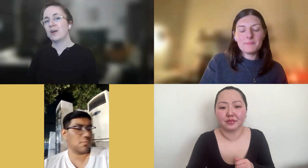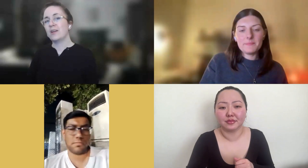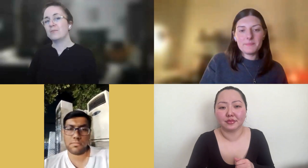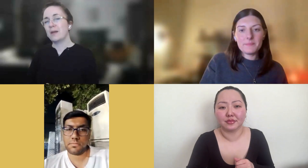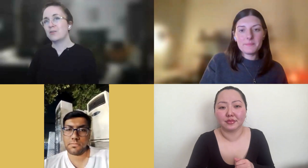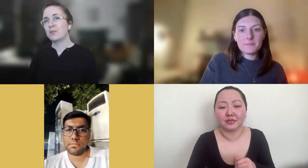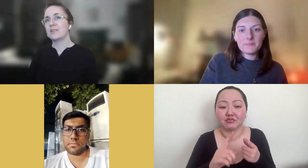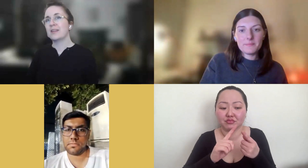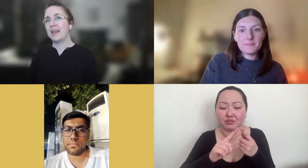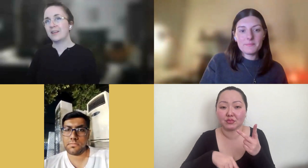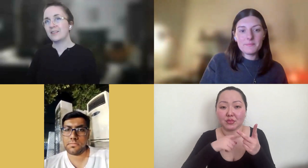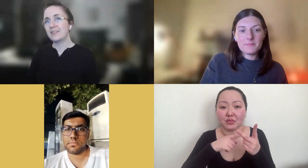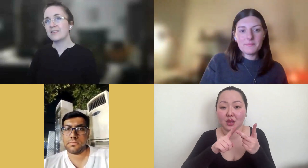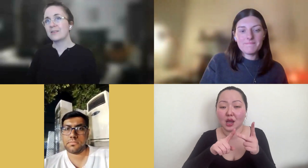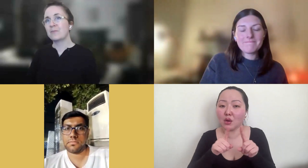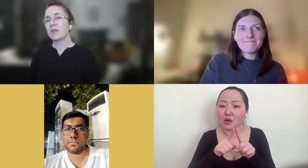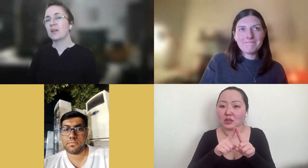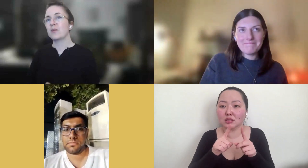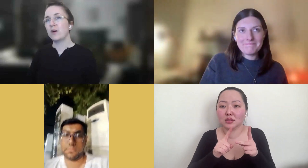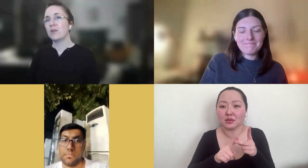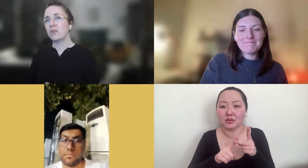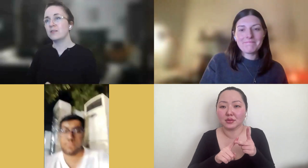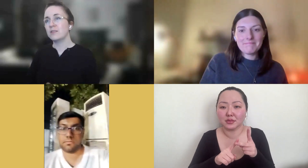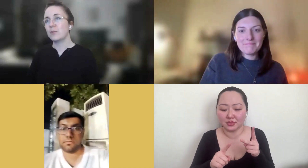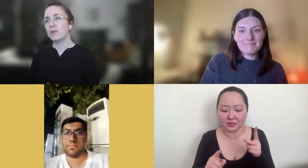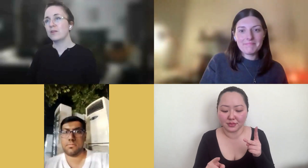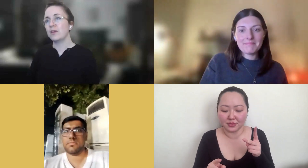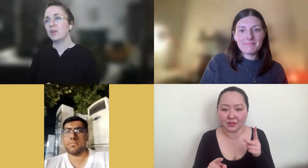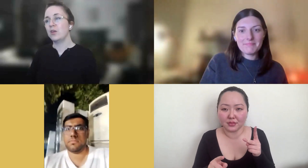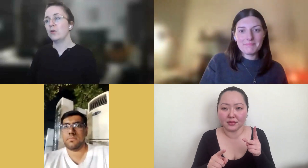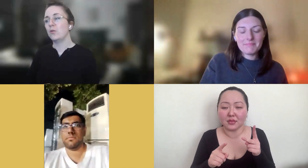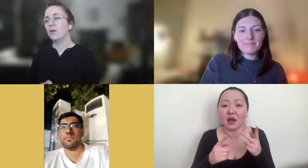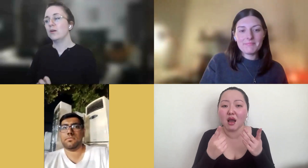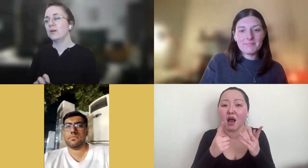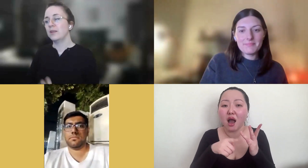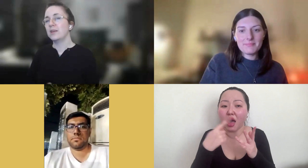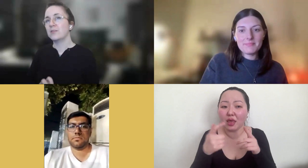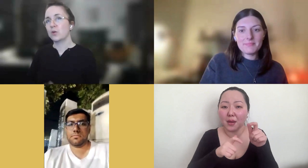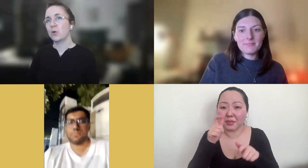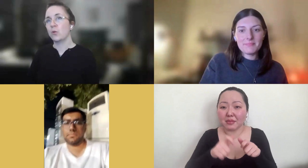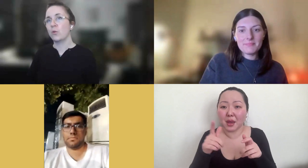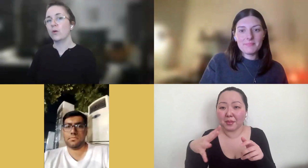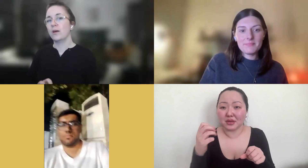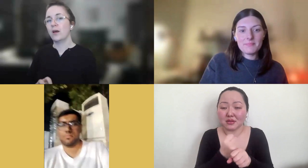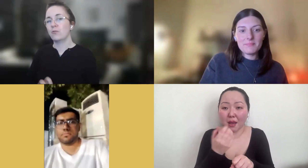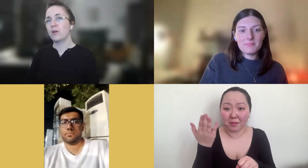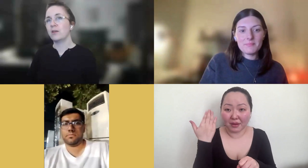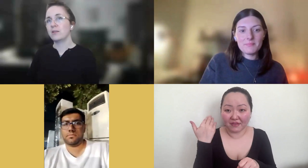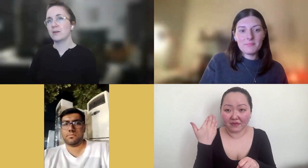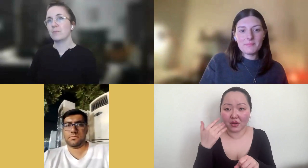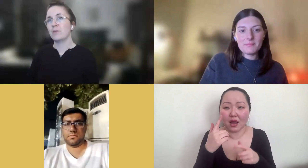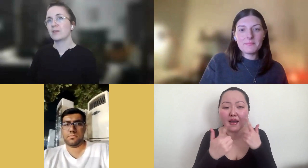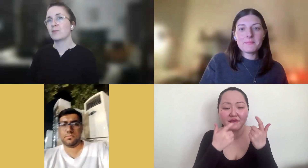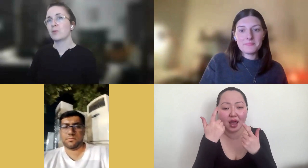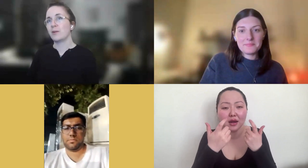to find mentors and elders. Find someone that you think is cool and write to them because they have